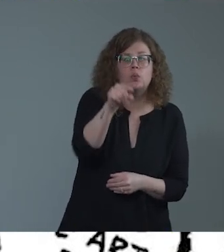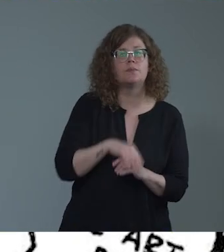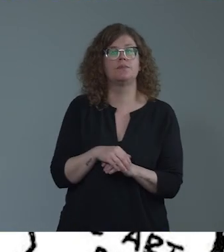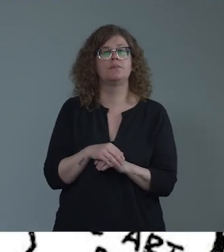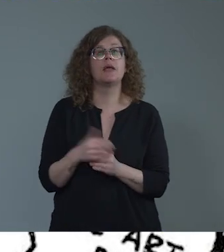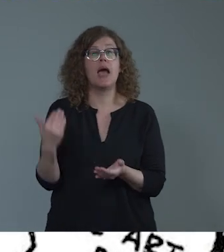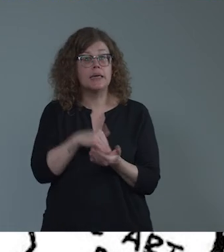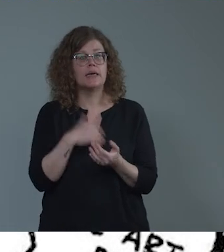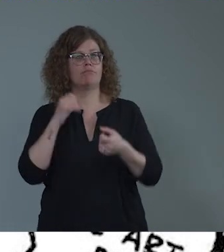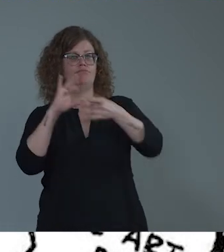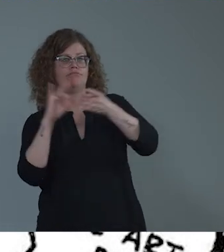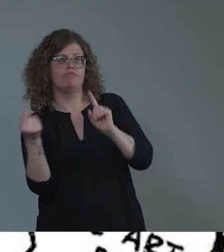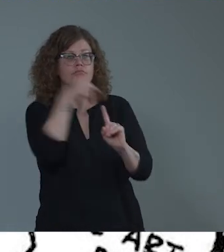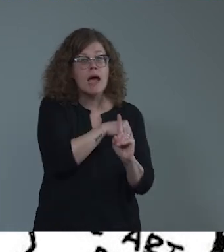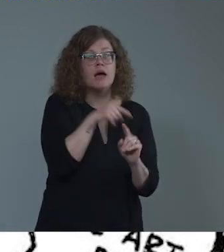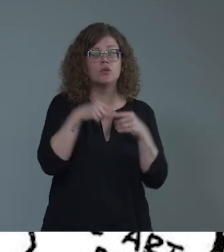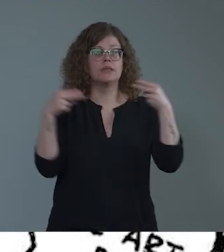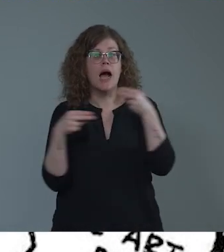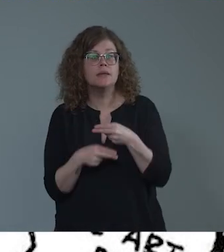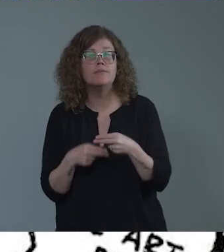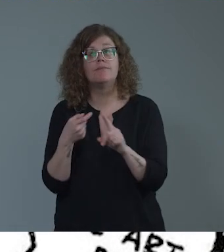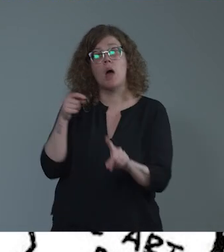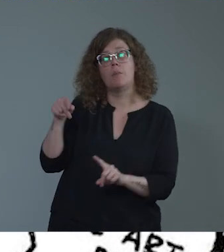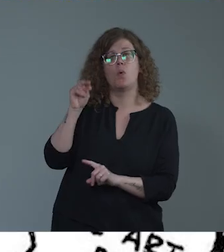already have an artist in mind, then perhaps they'll publish a call to artists.